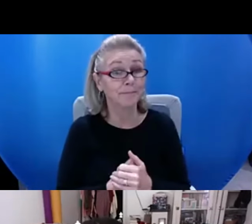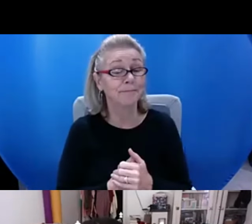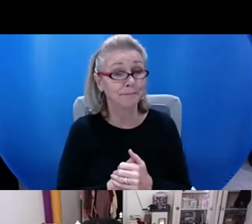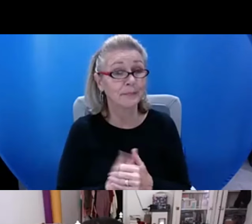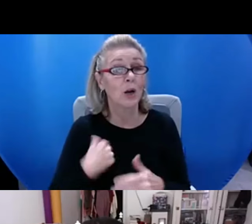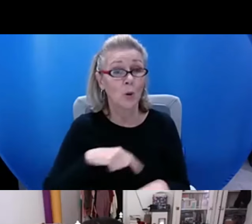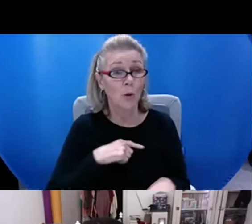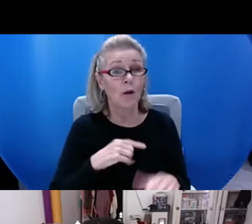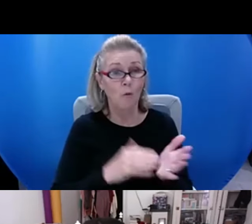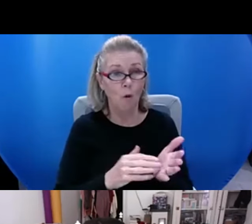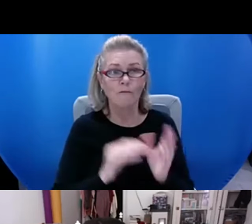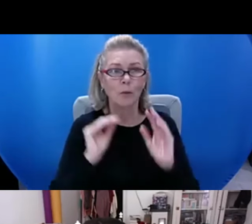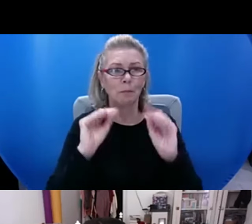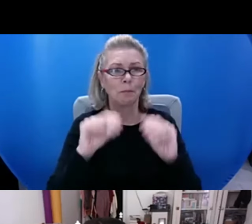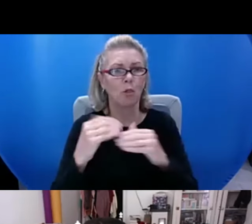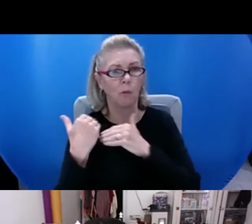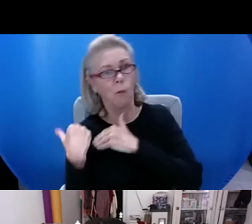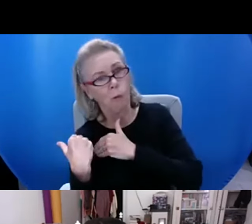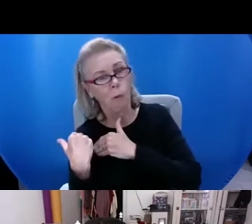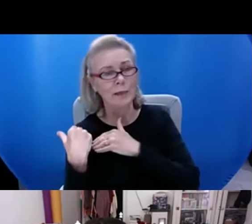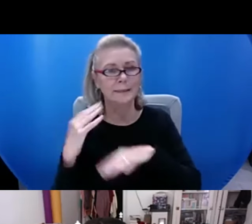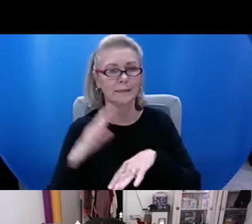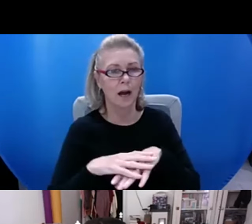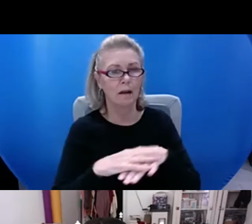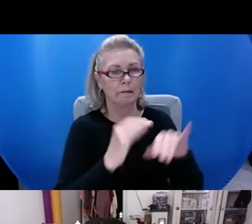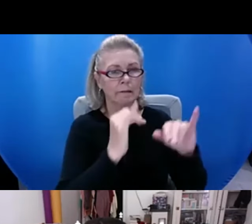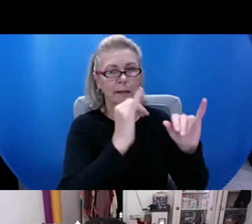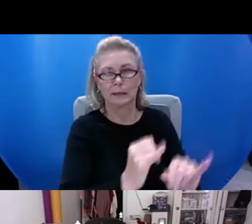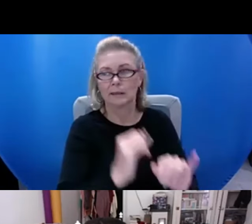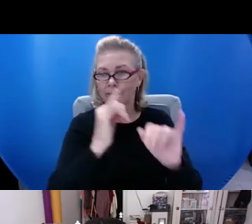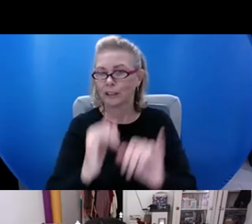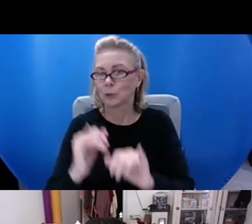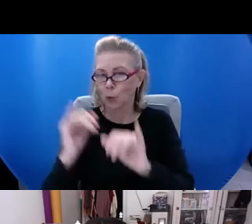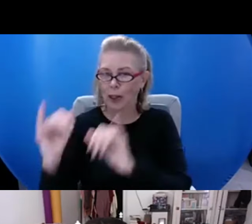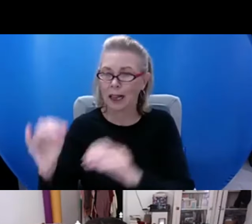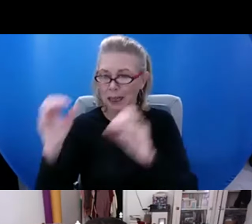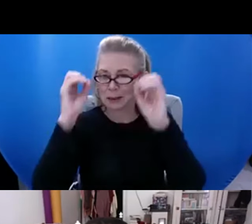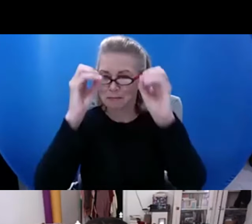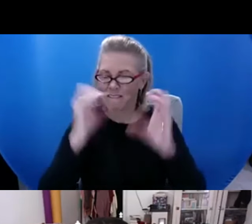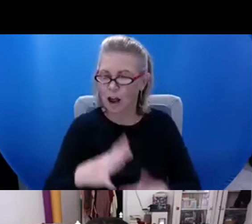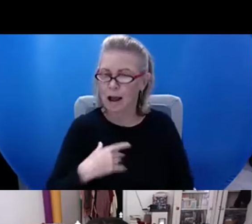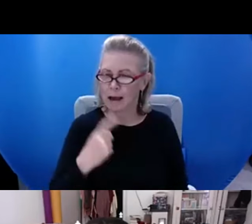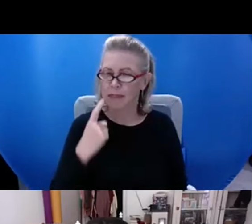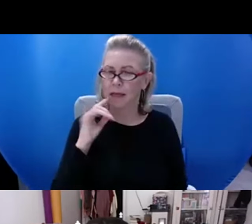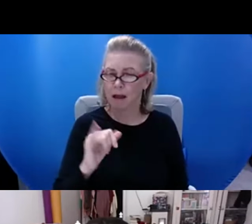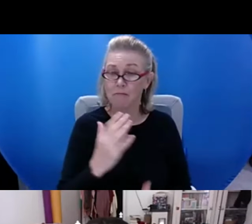on just like individual professors and I think that's part of the reason why we end up